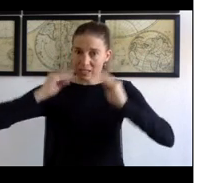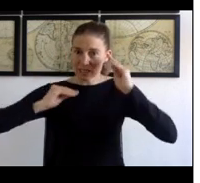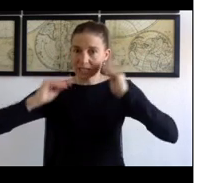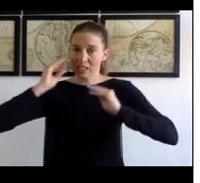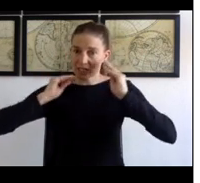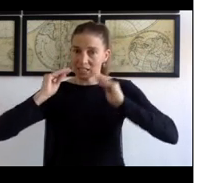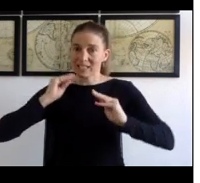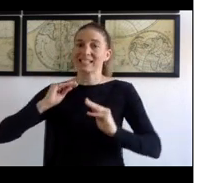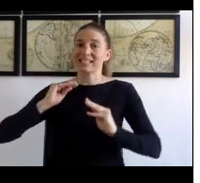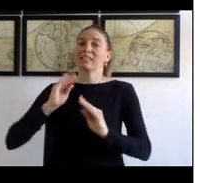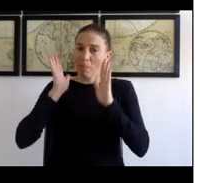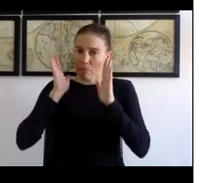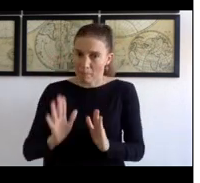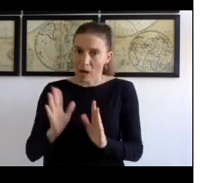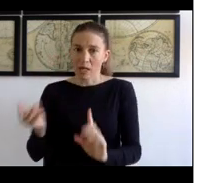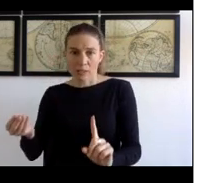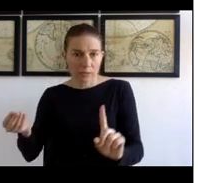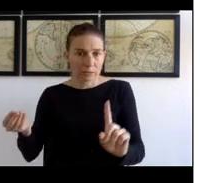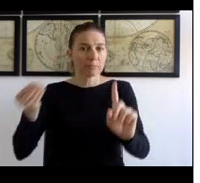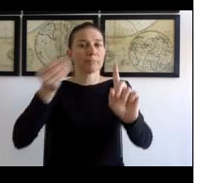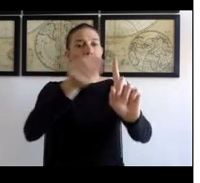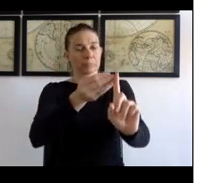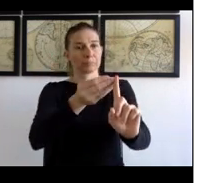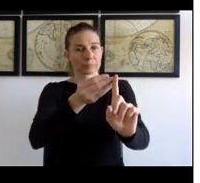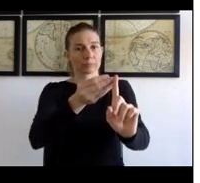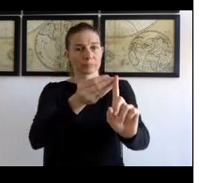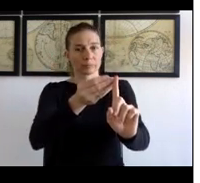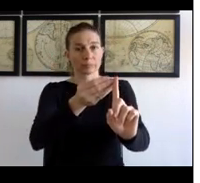In the disability movement you can make a distinction